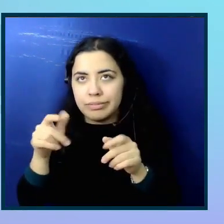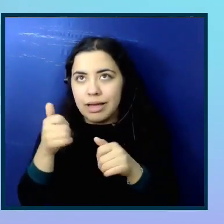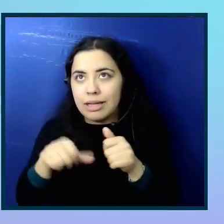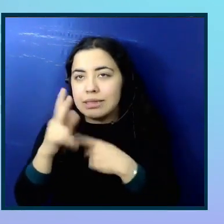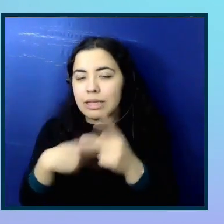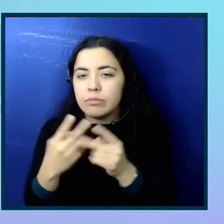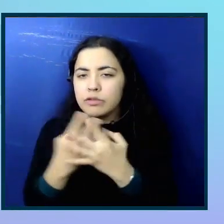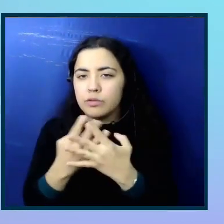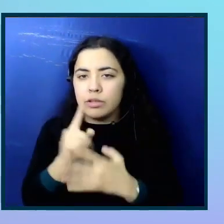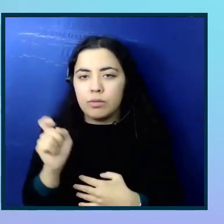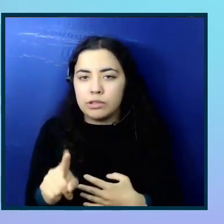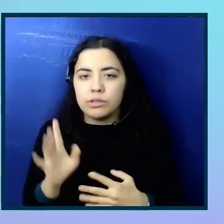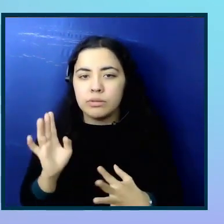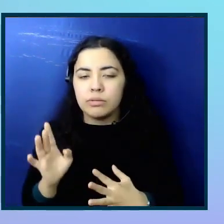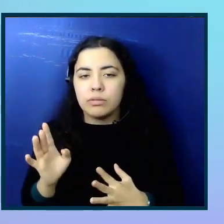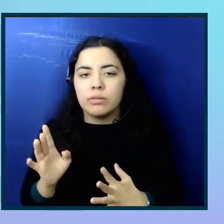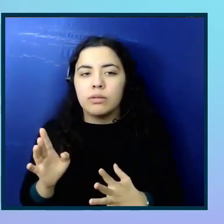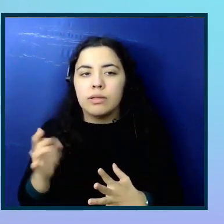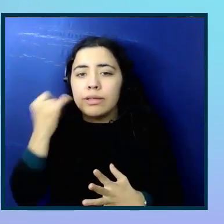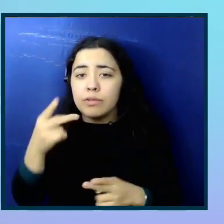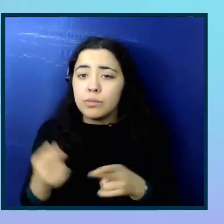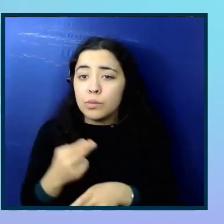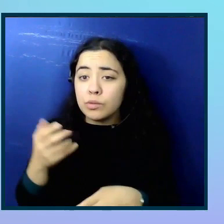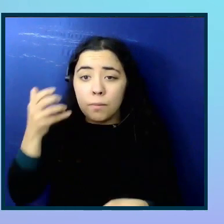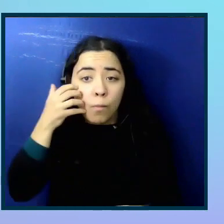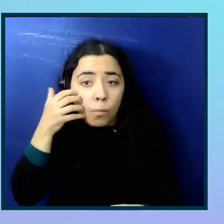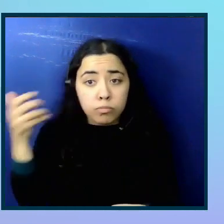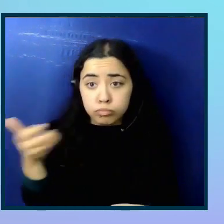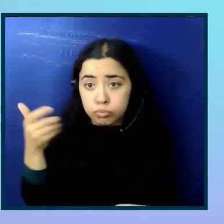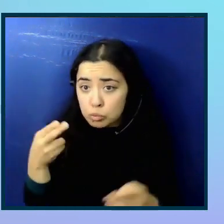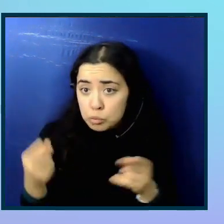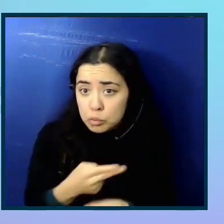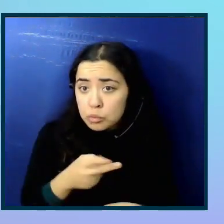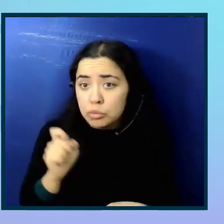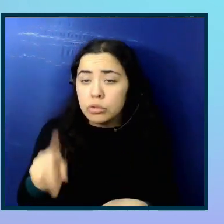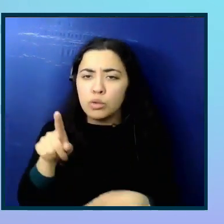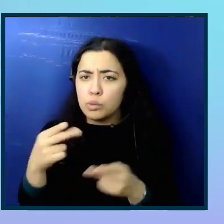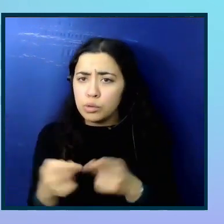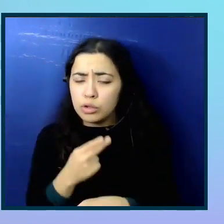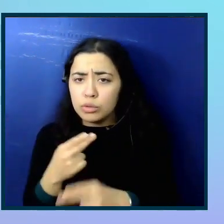similar to asking if they use a mobile device, do you use a assisted technology? If so, what?